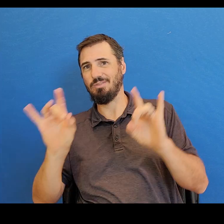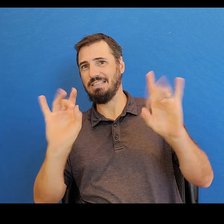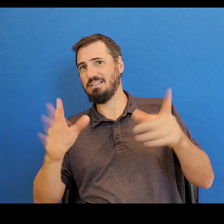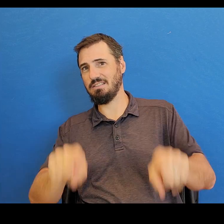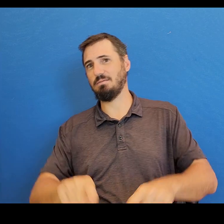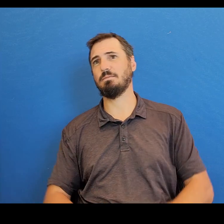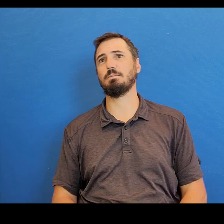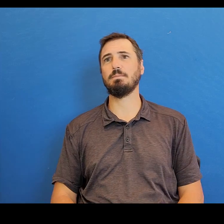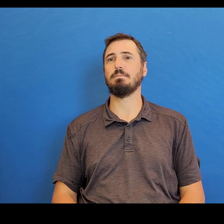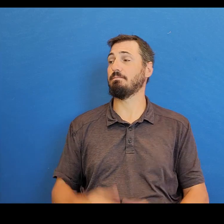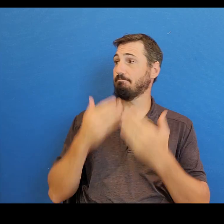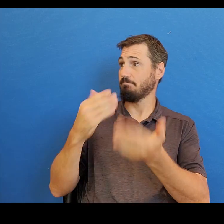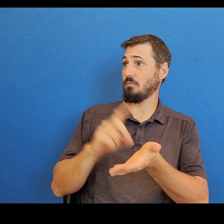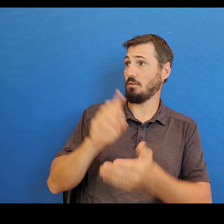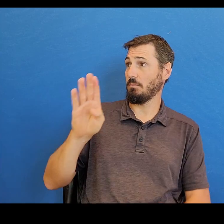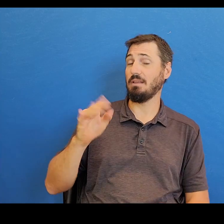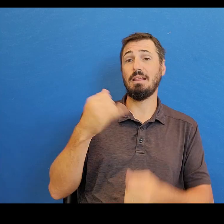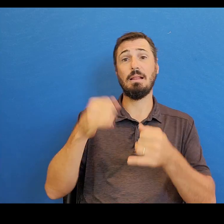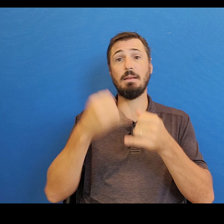a disaster Thanks Dr. B!